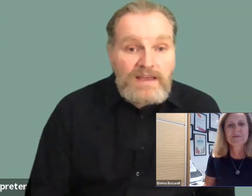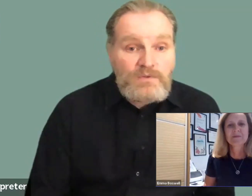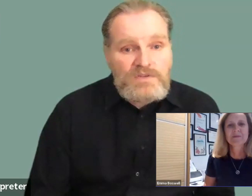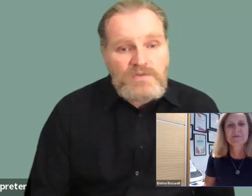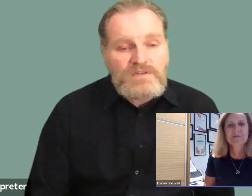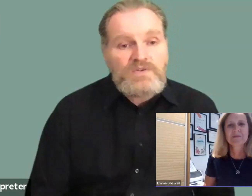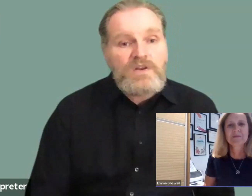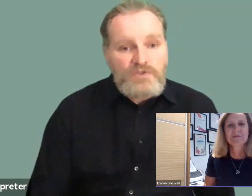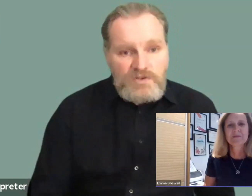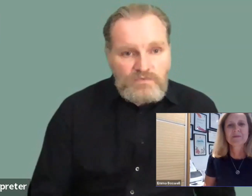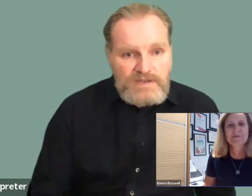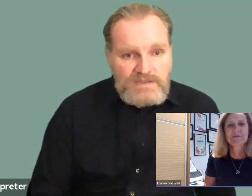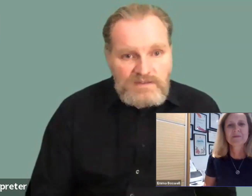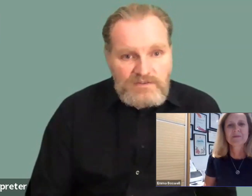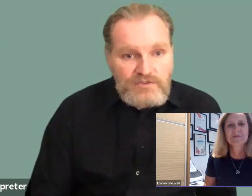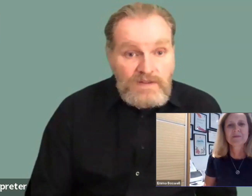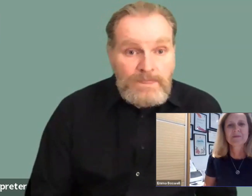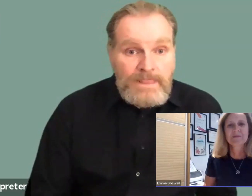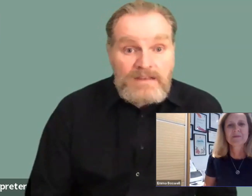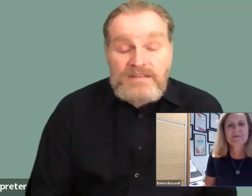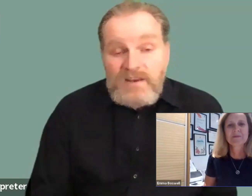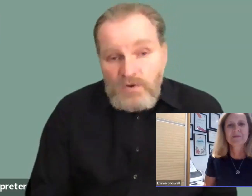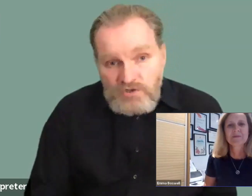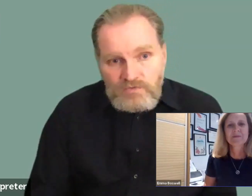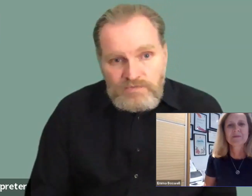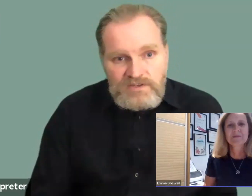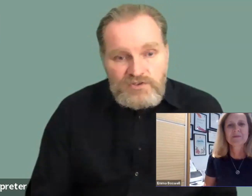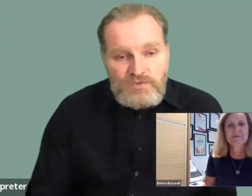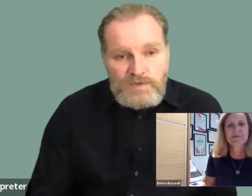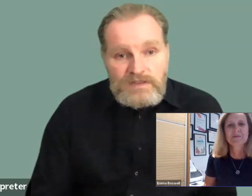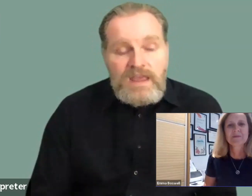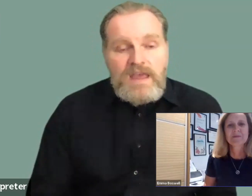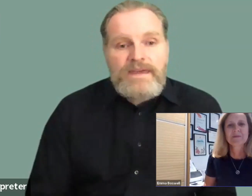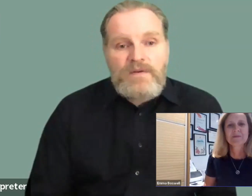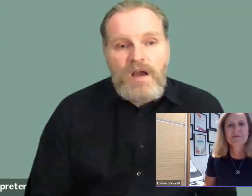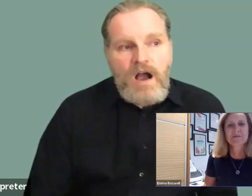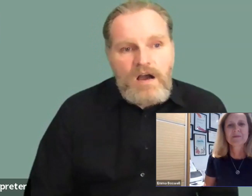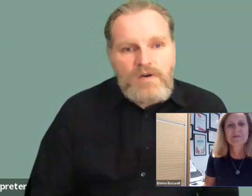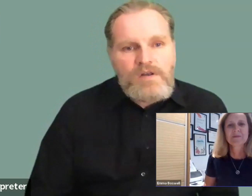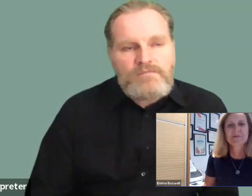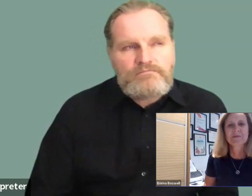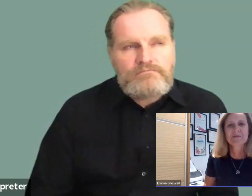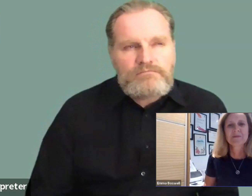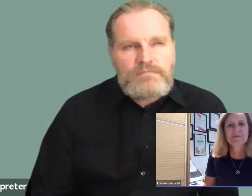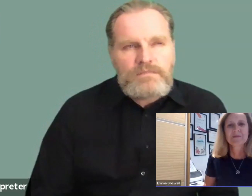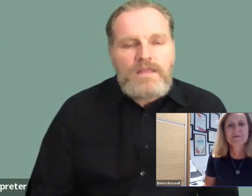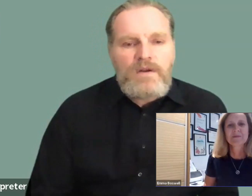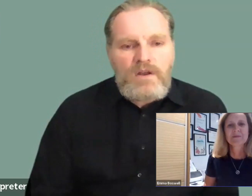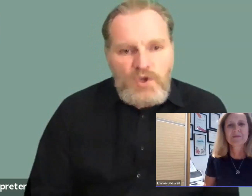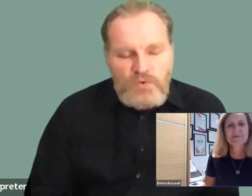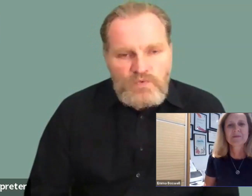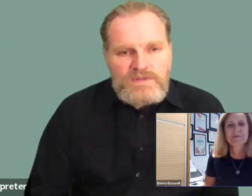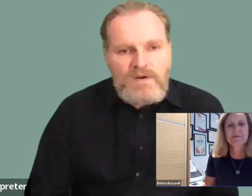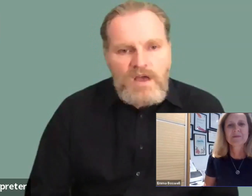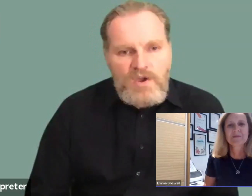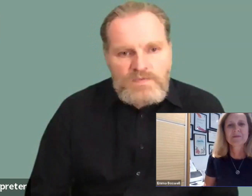and also sociological research and psychological research as well, there are cues. There are hopes,